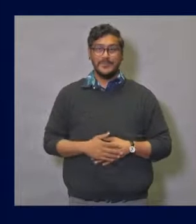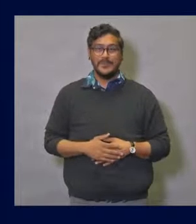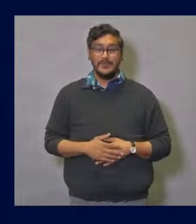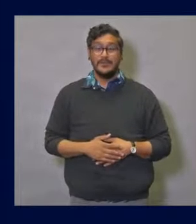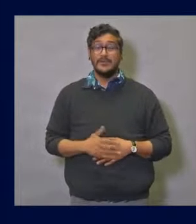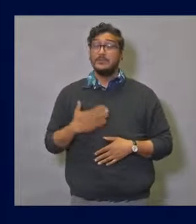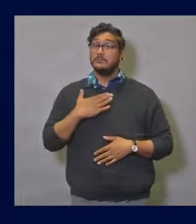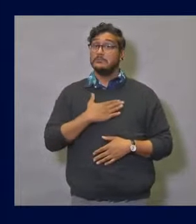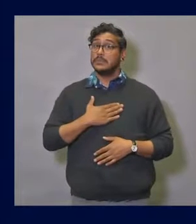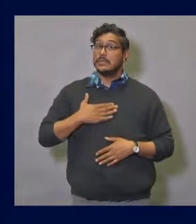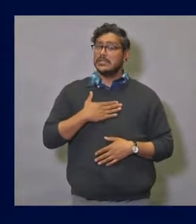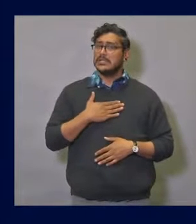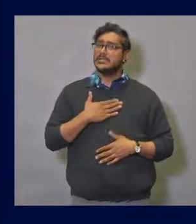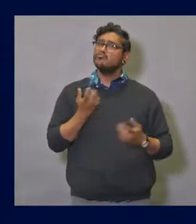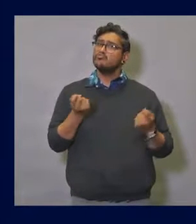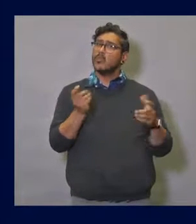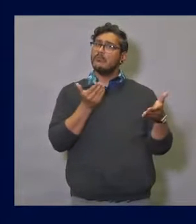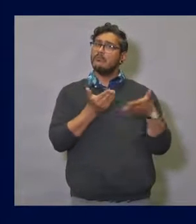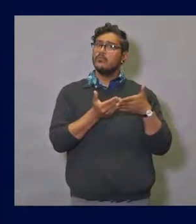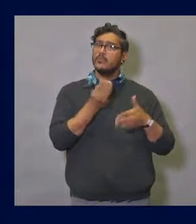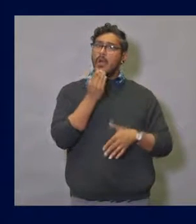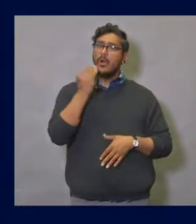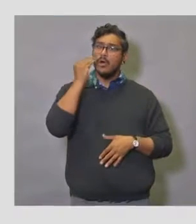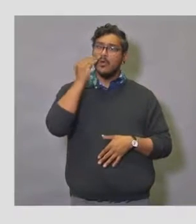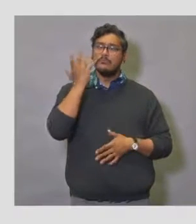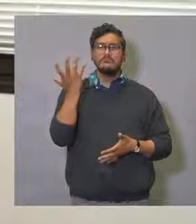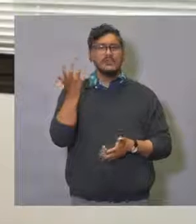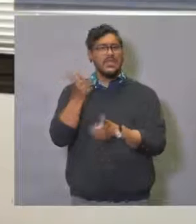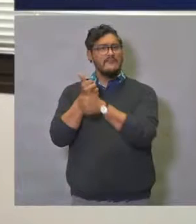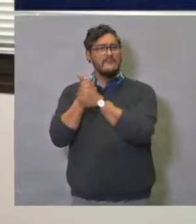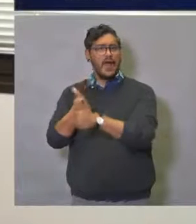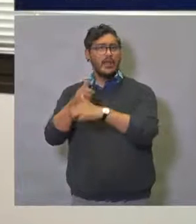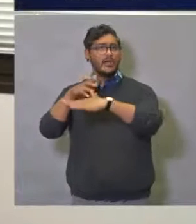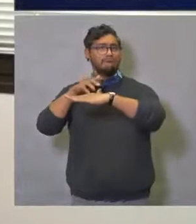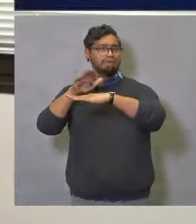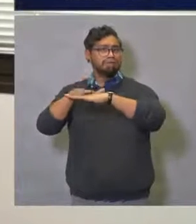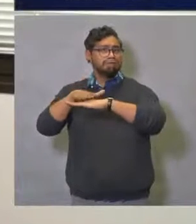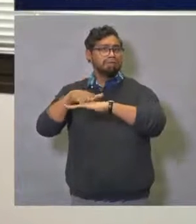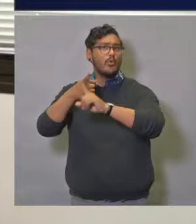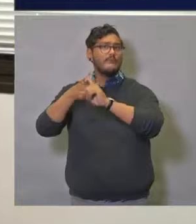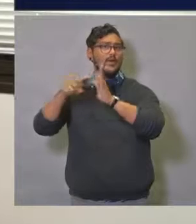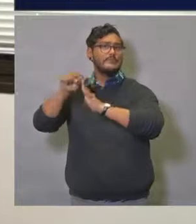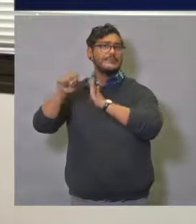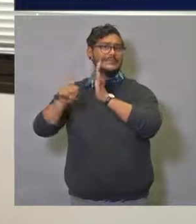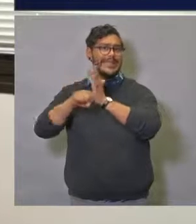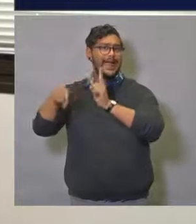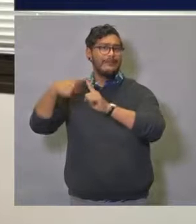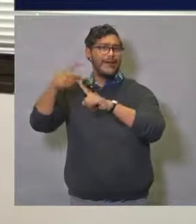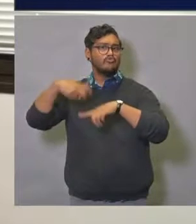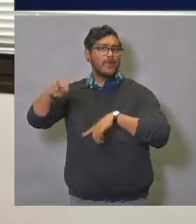MIENTRAS PERMANECE UTILIZANDO